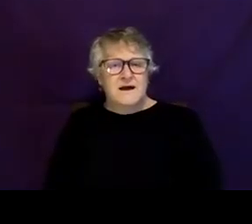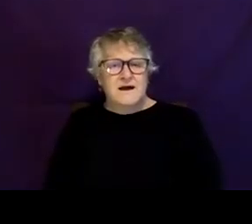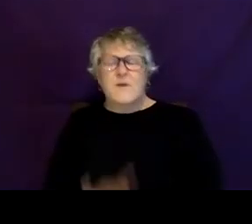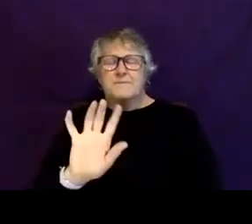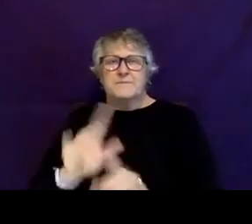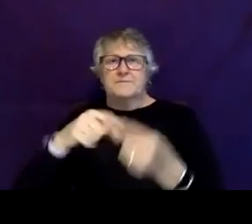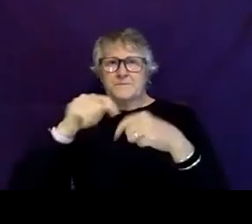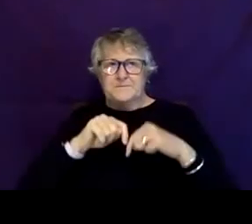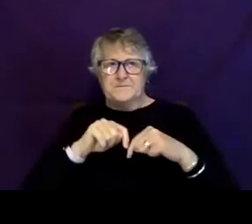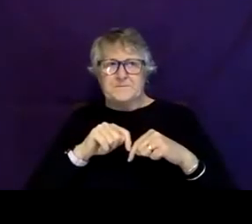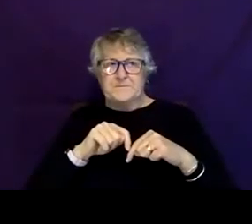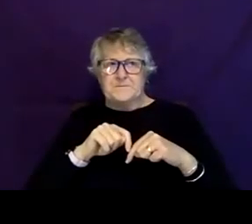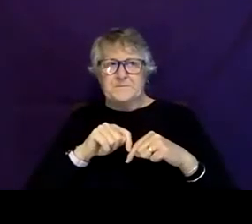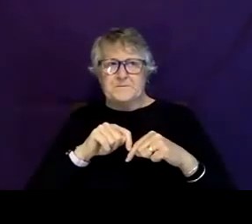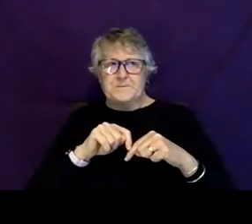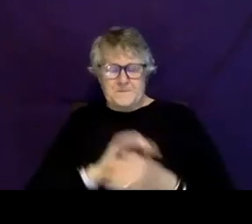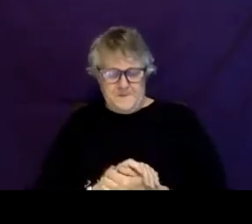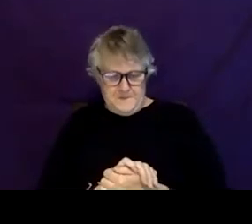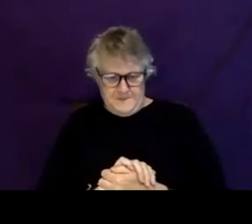let me back up, I'd like to see